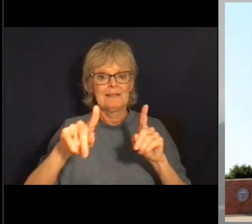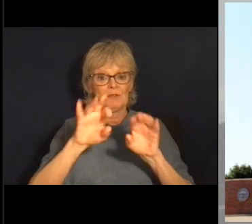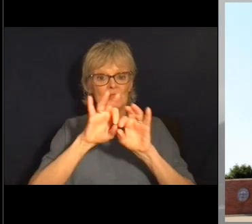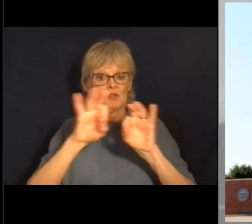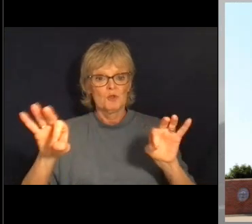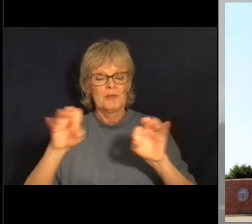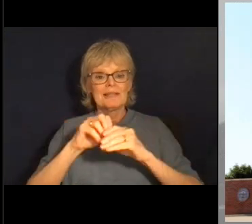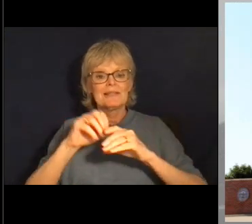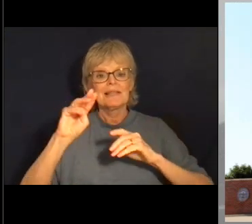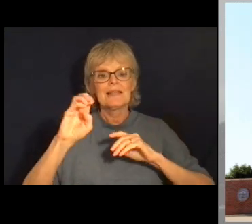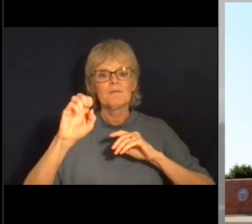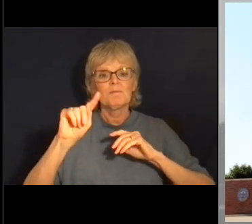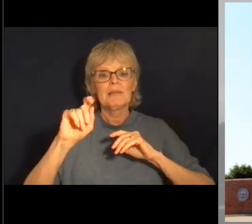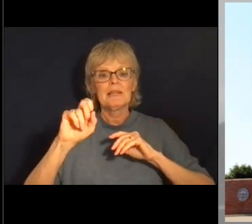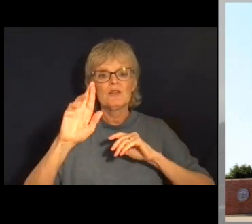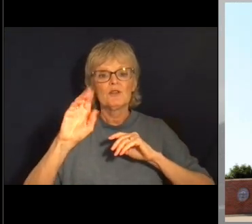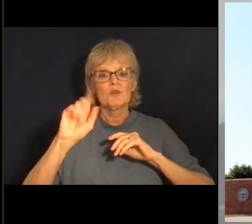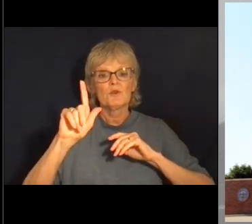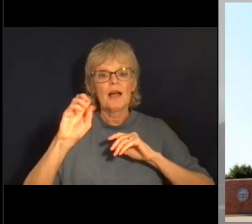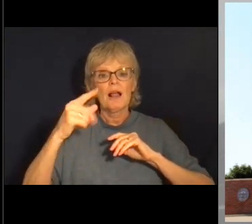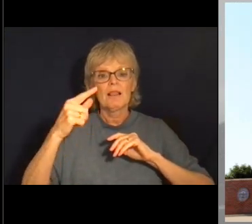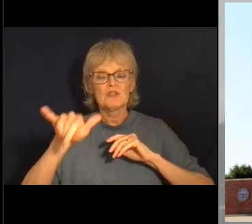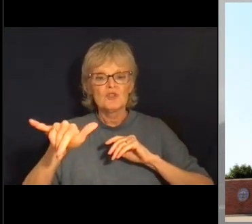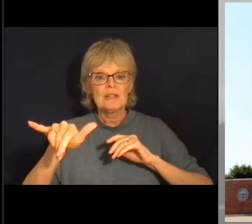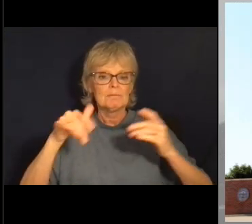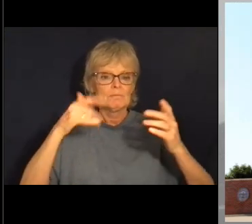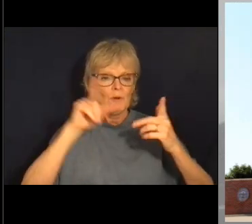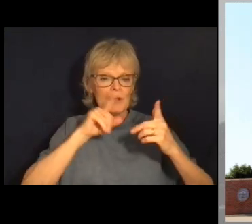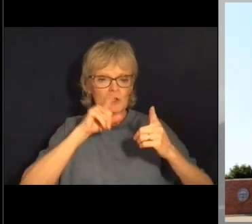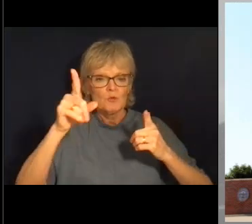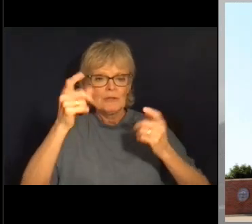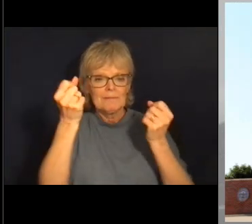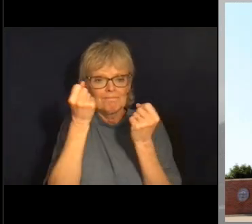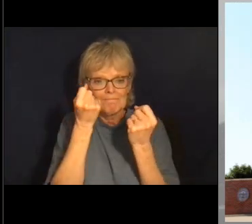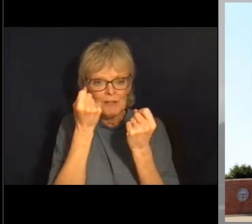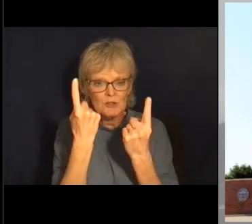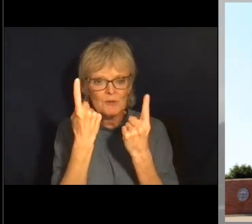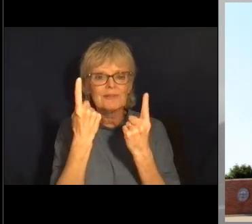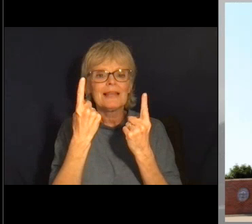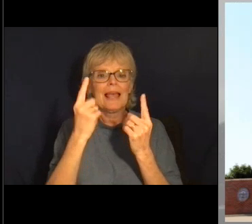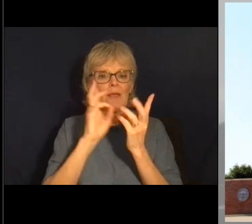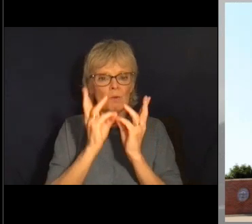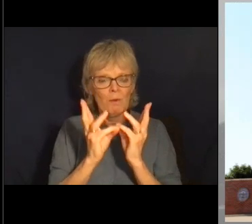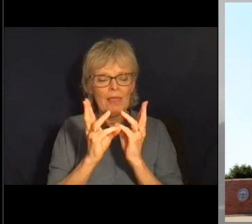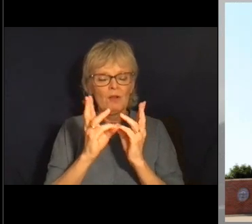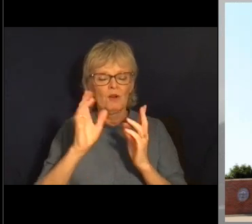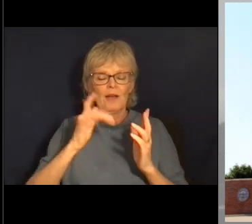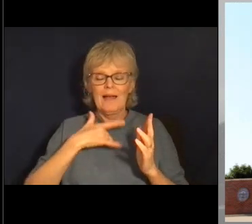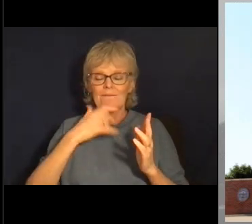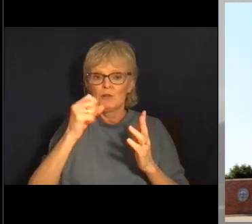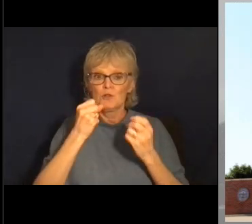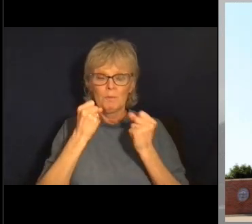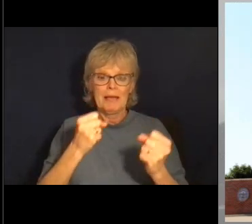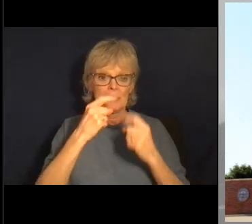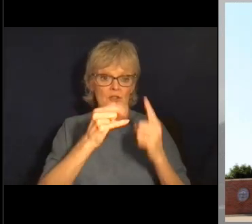to kind of give me that background and that understanding of the weather that I had such a passion for. And it's really given me all the tools that I need